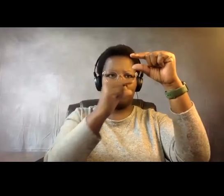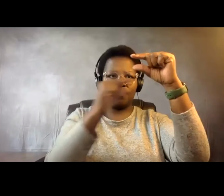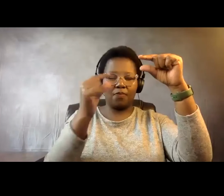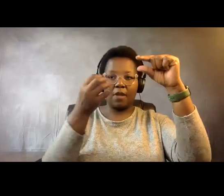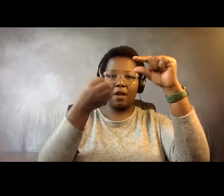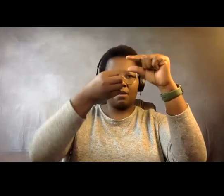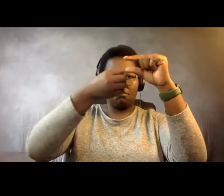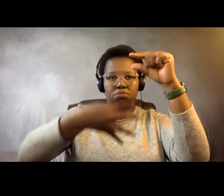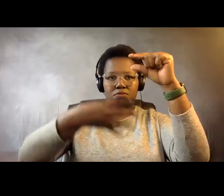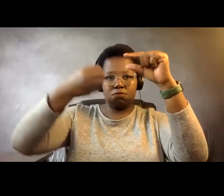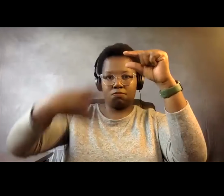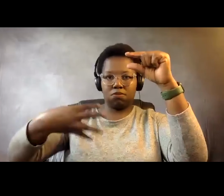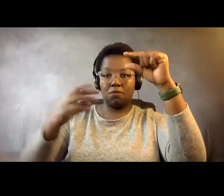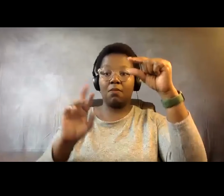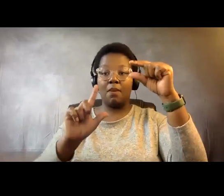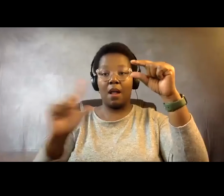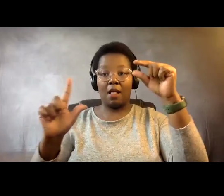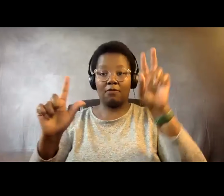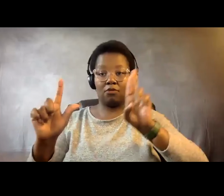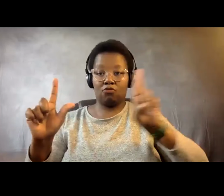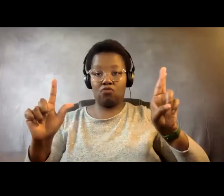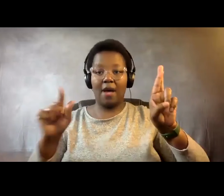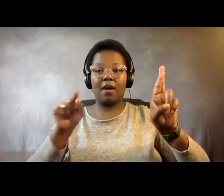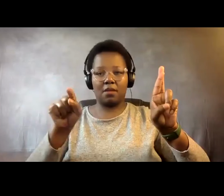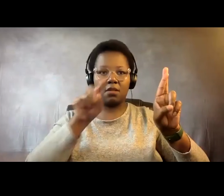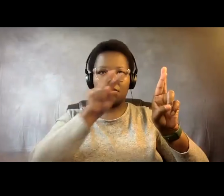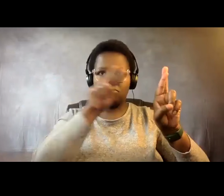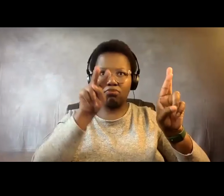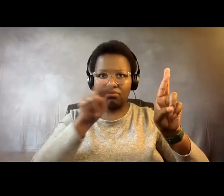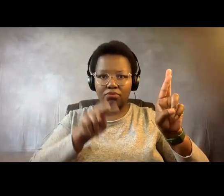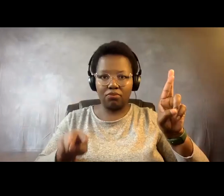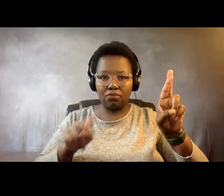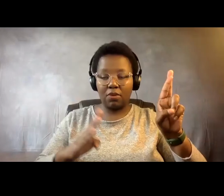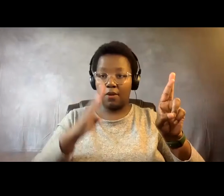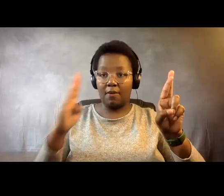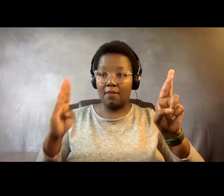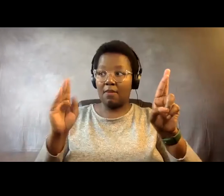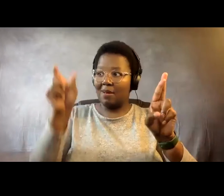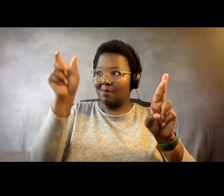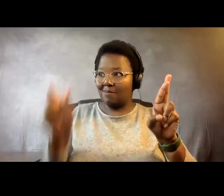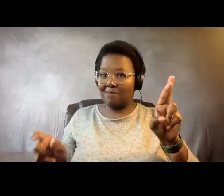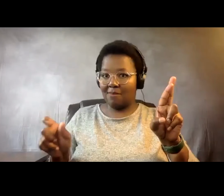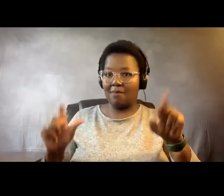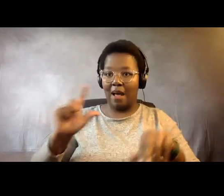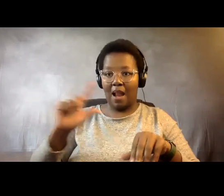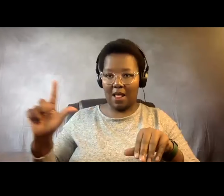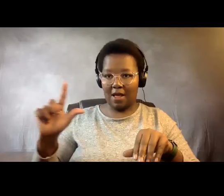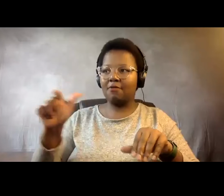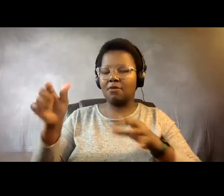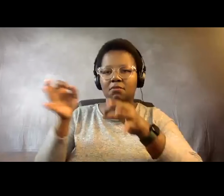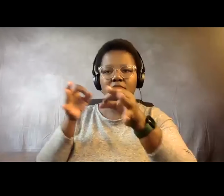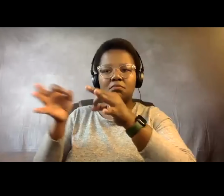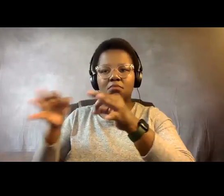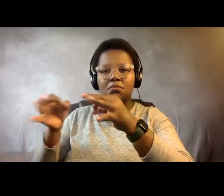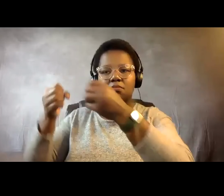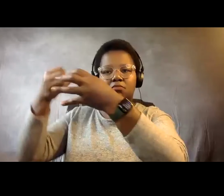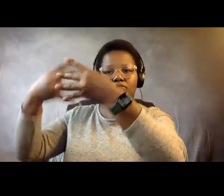going to go left to right. Then they will enter the navigation on the left and, 14th is back